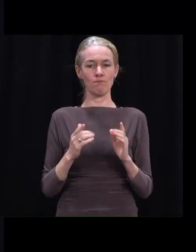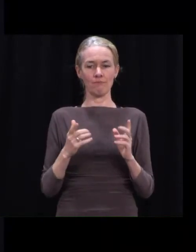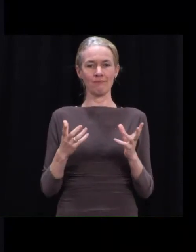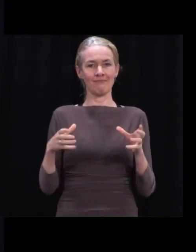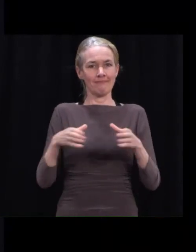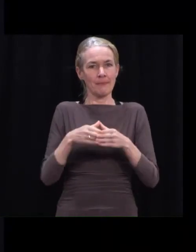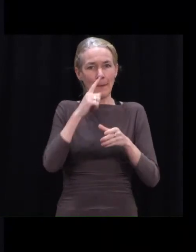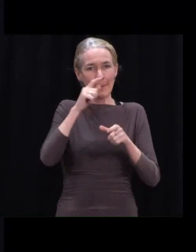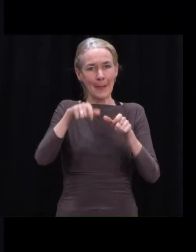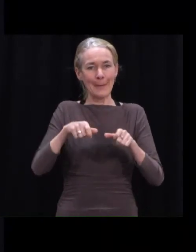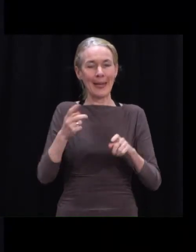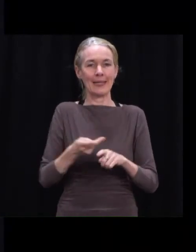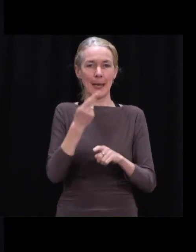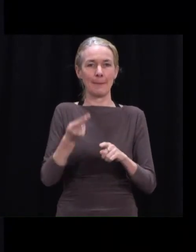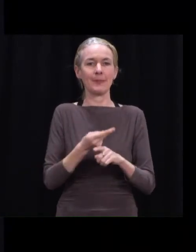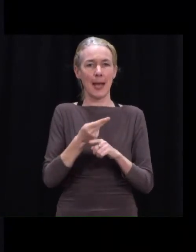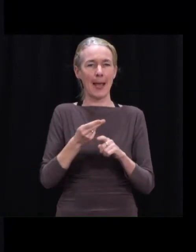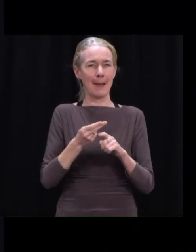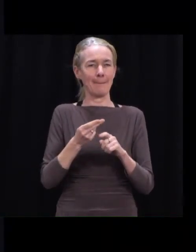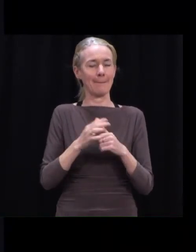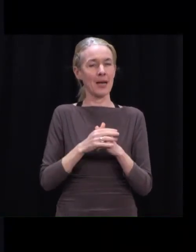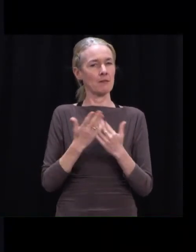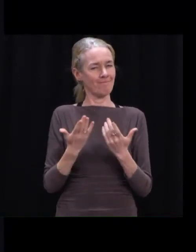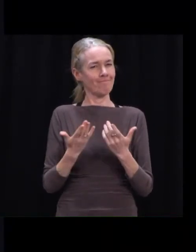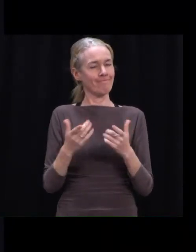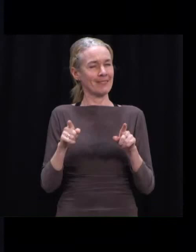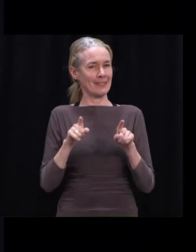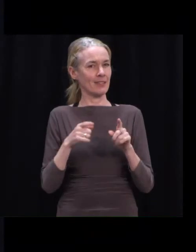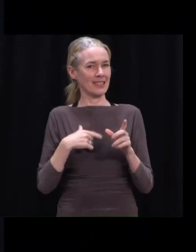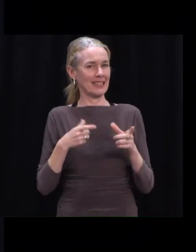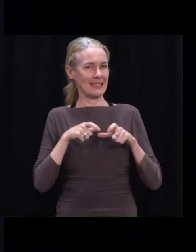COVID in the community remains